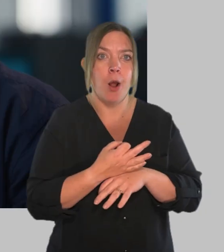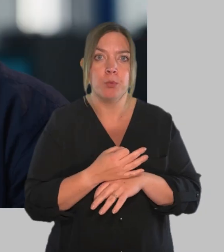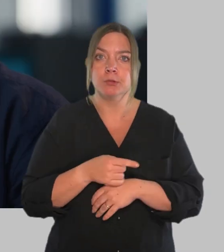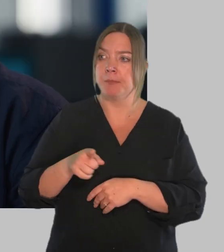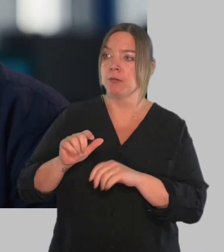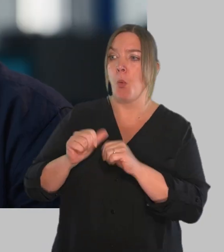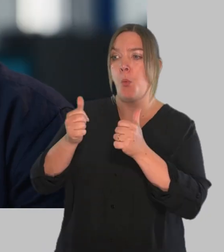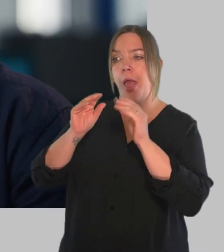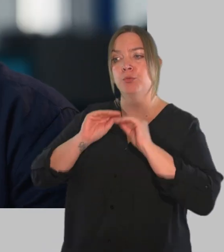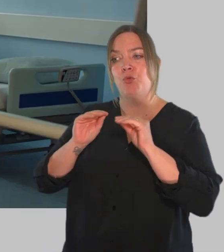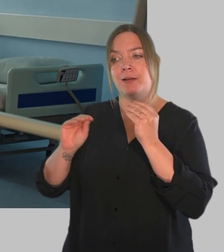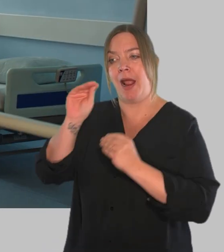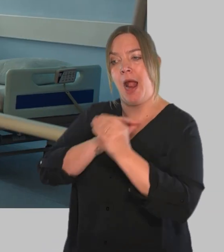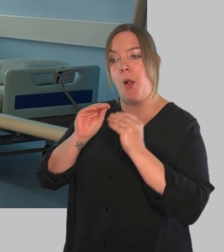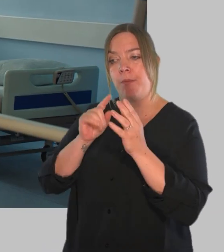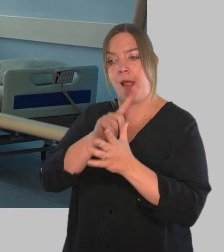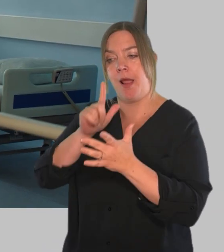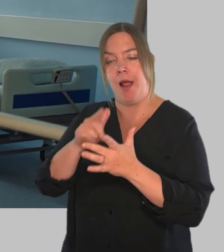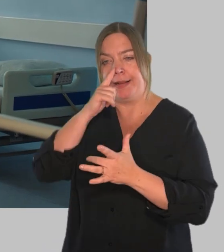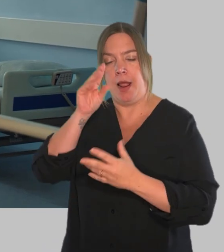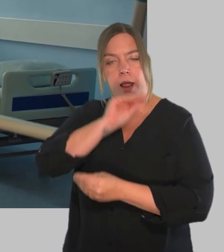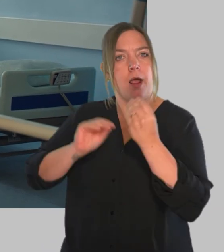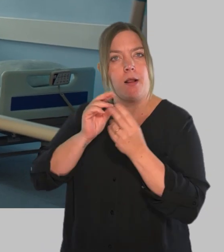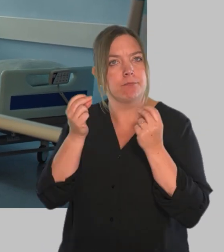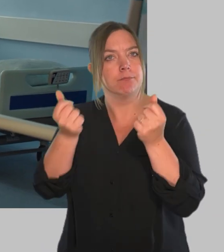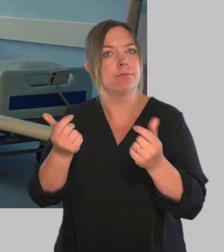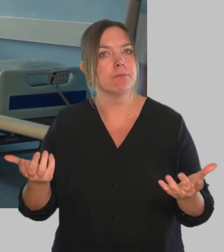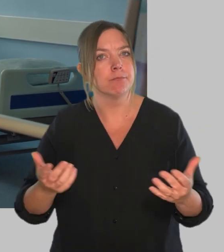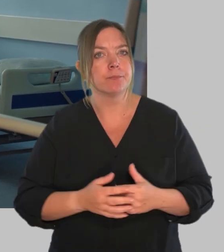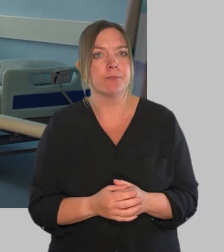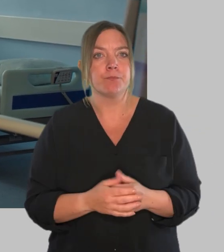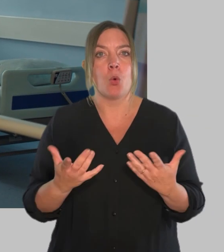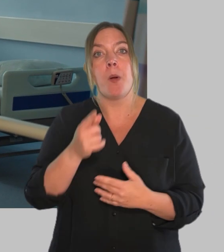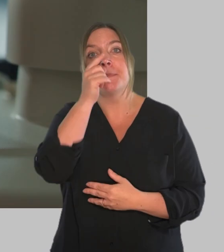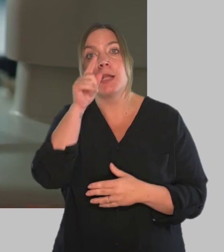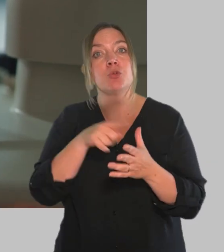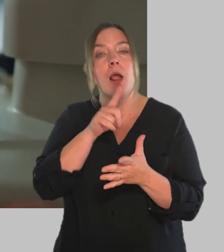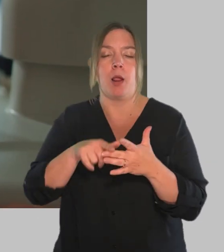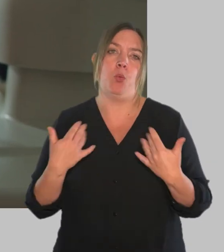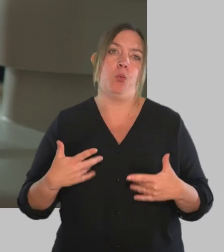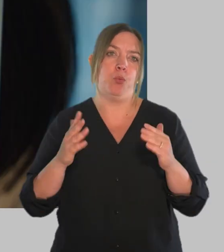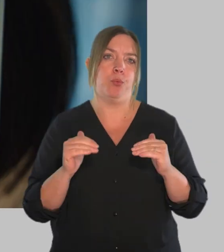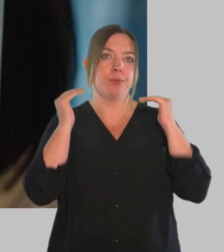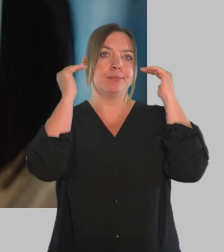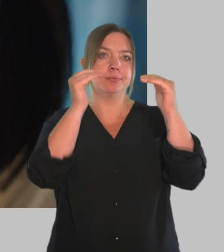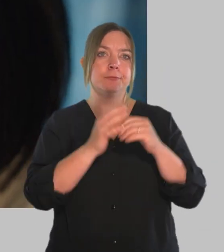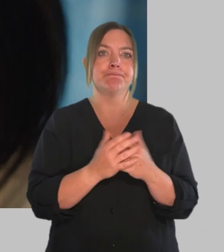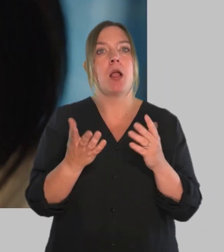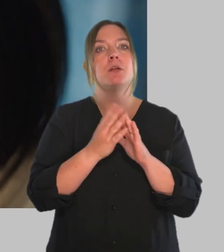So the potential win with AI is really remarkable. An example from our work is that we can take images of the back of the eye.